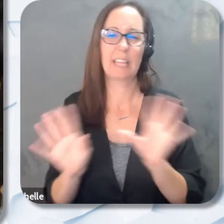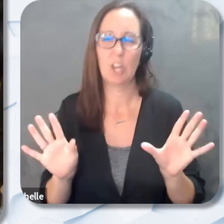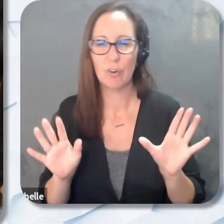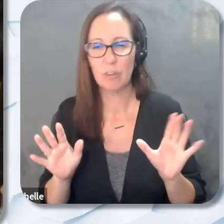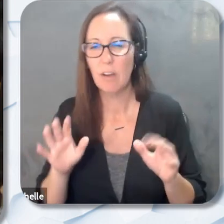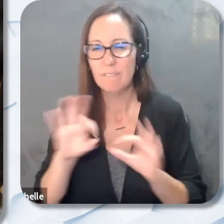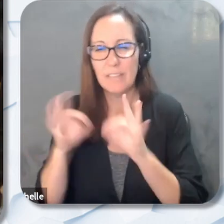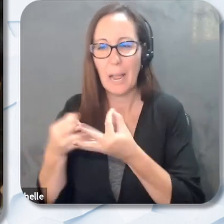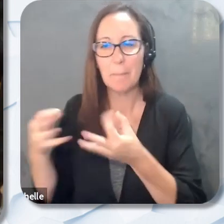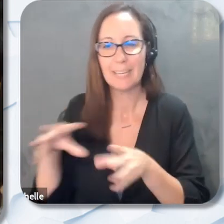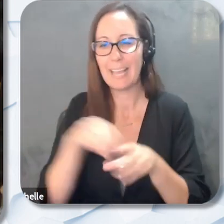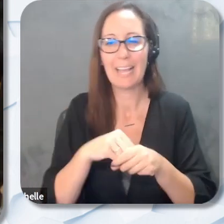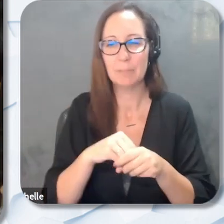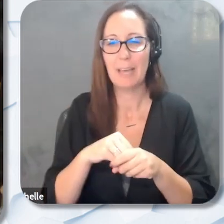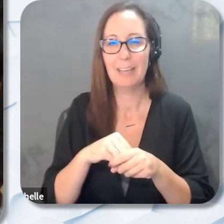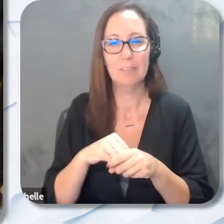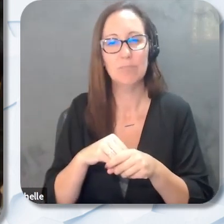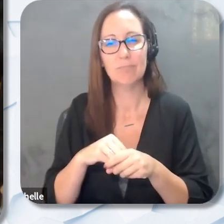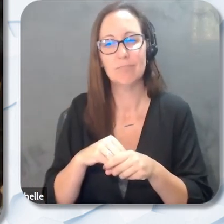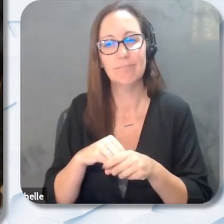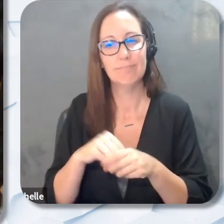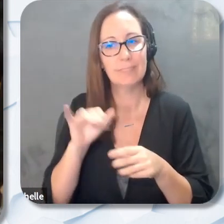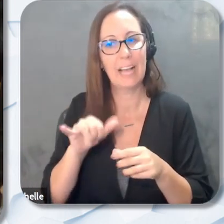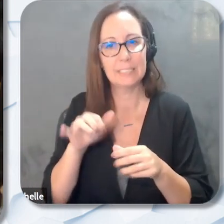engagement is part of the role of an early childhood site director